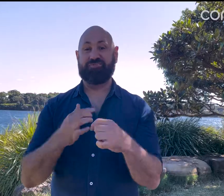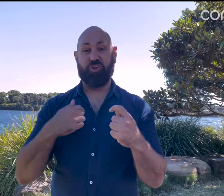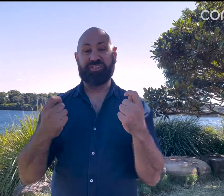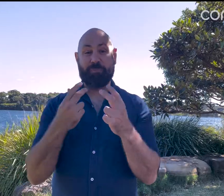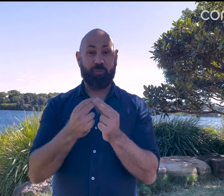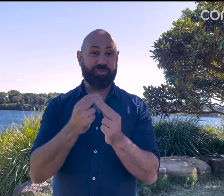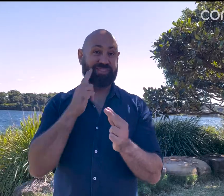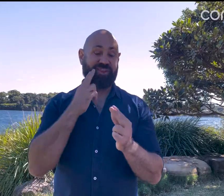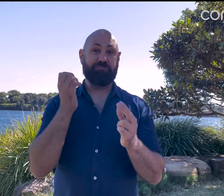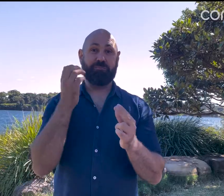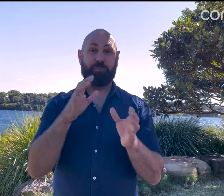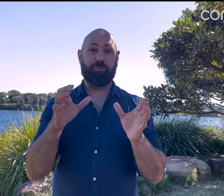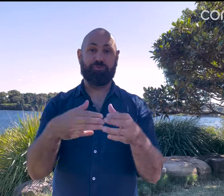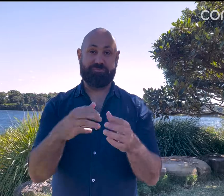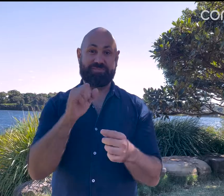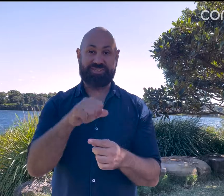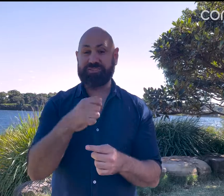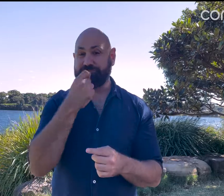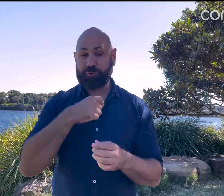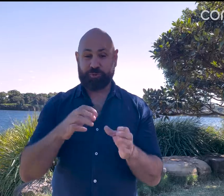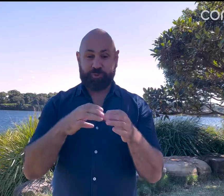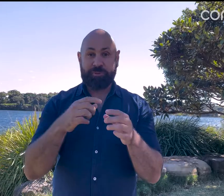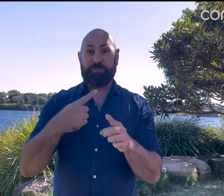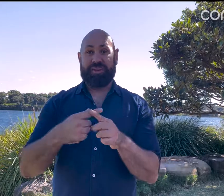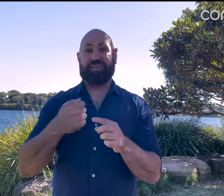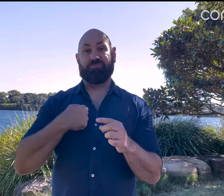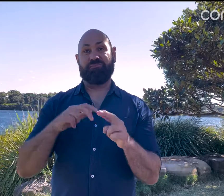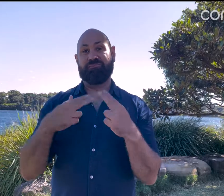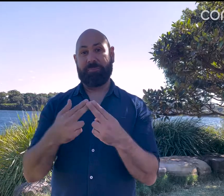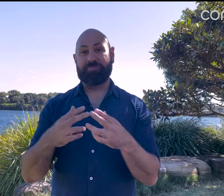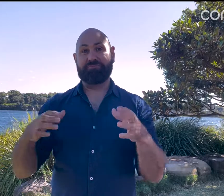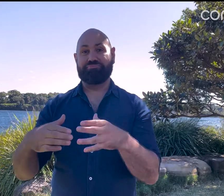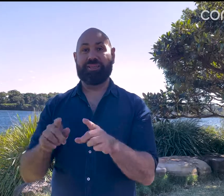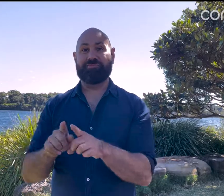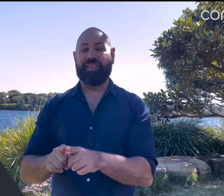I celebrate being with the Deaf Indigenous mob and with my family.